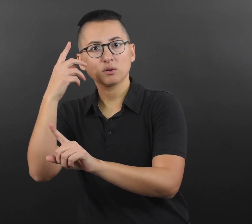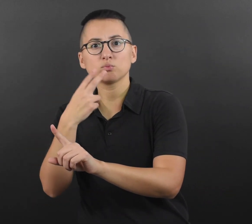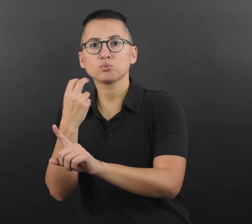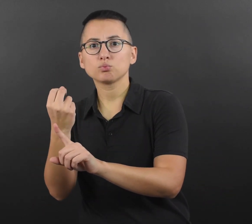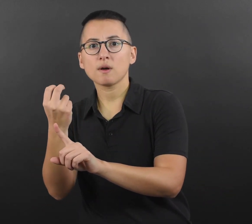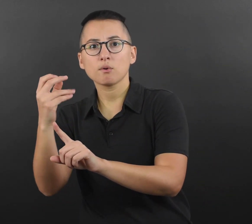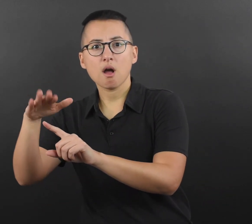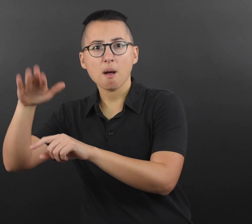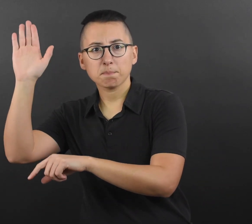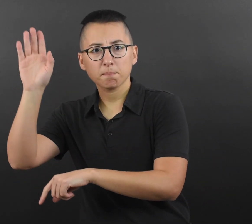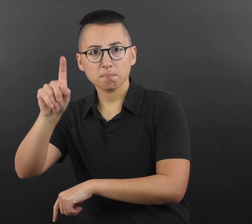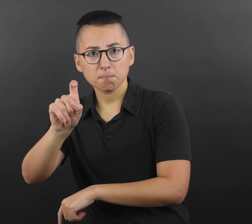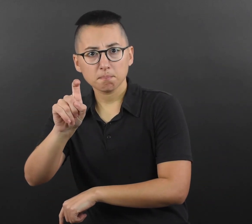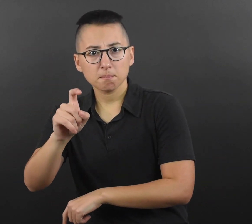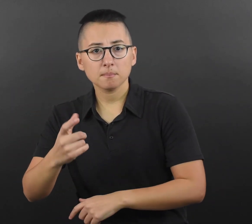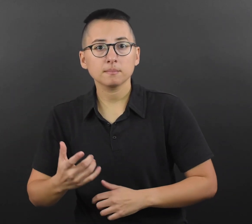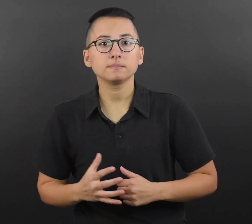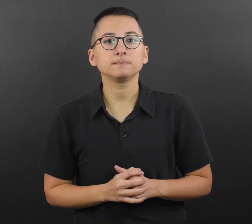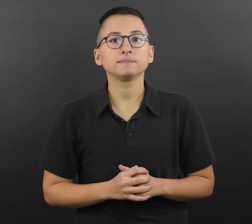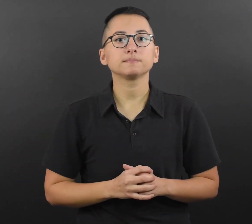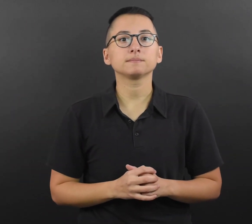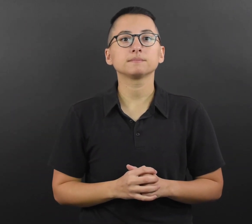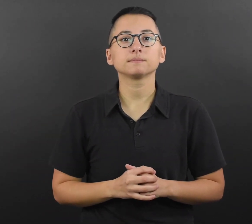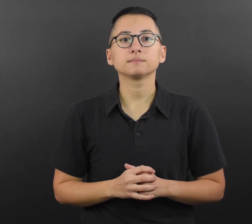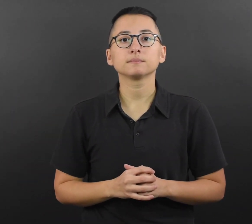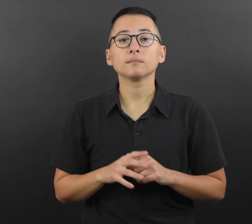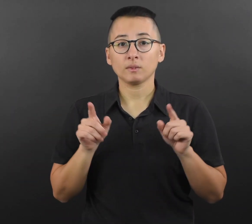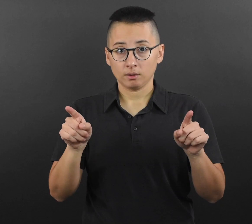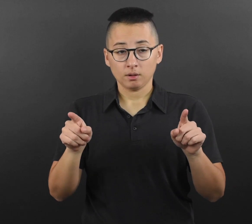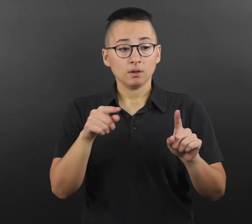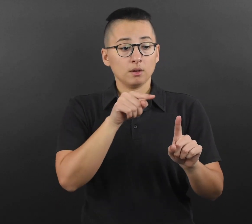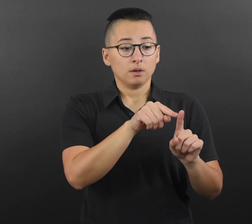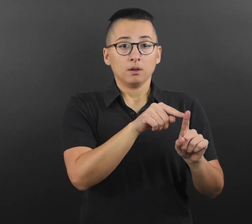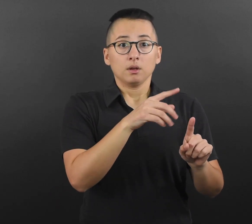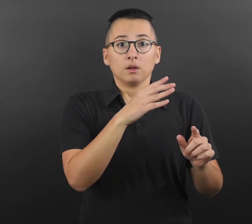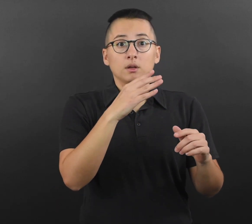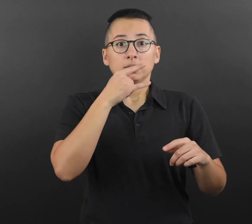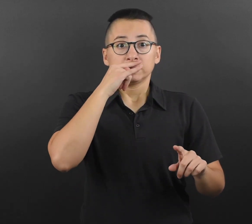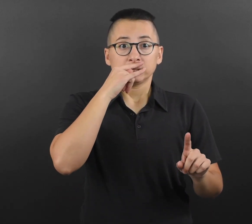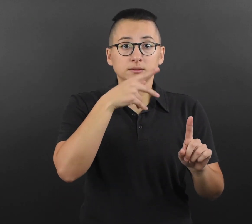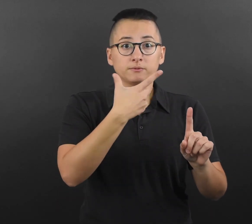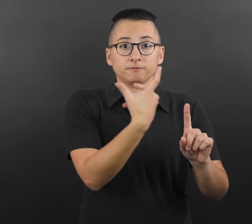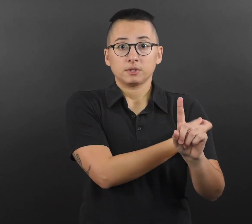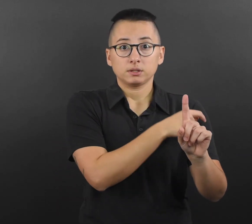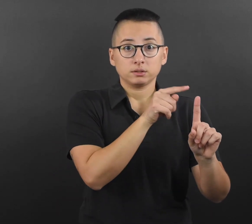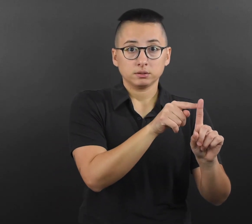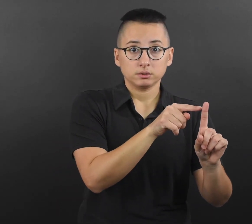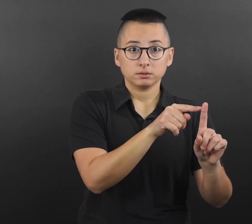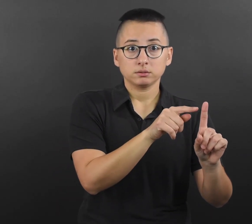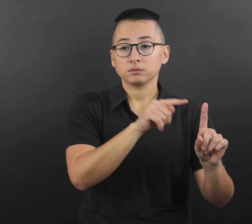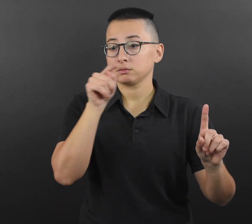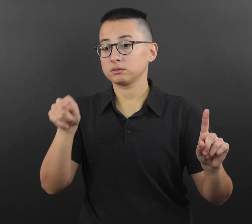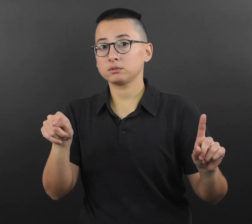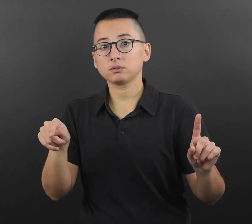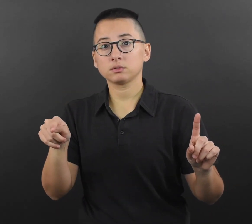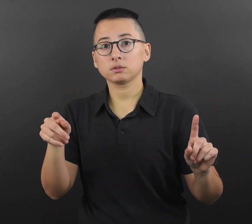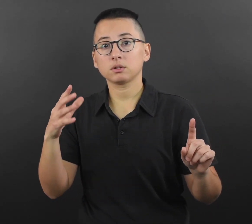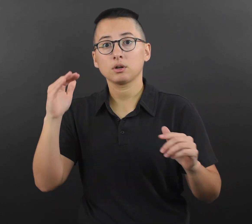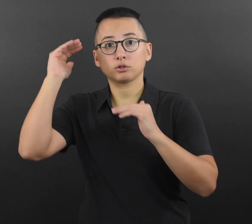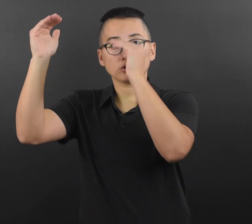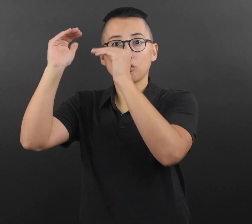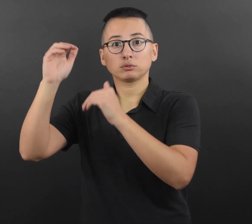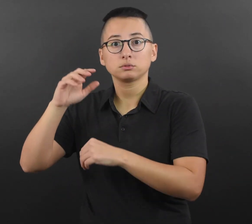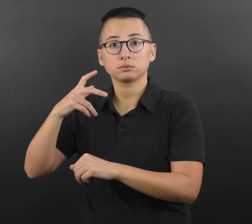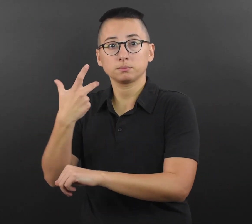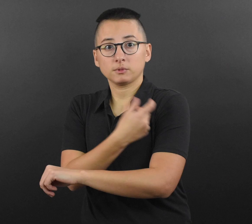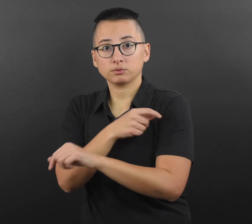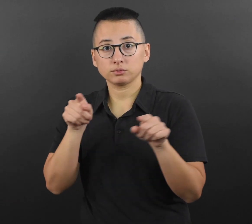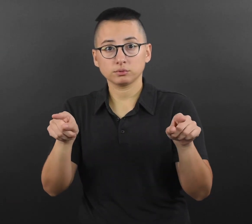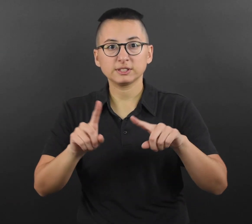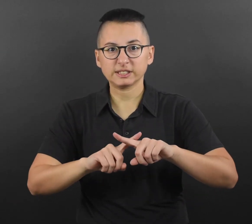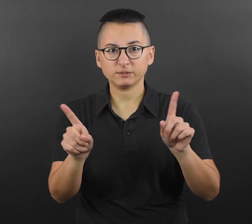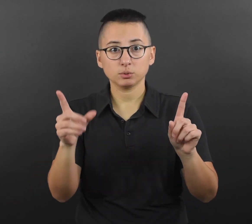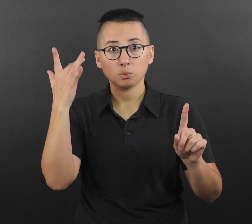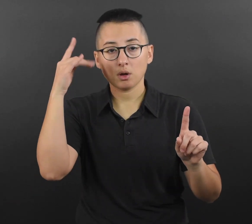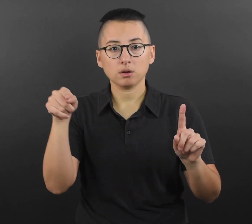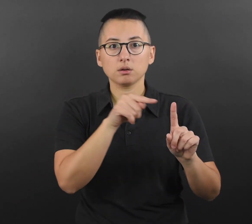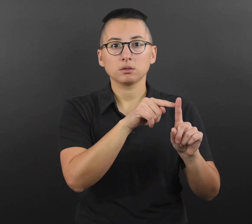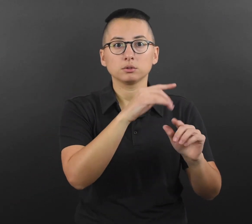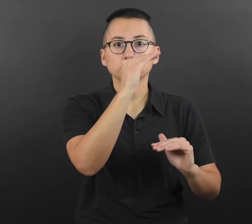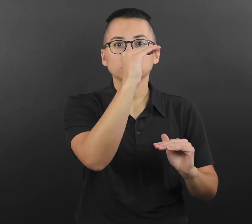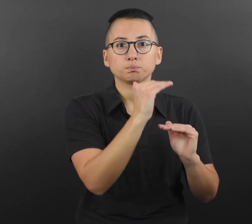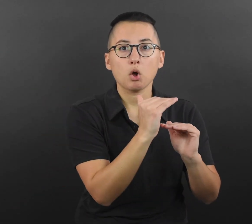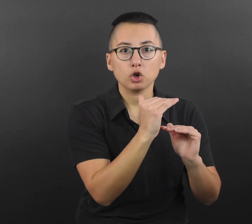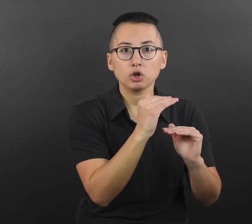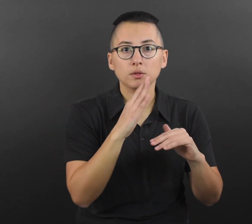o The Pfizer vaccine for 5- to 11-year-olds is a smaller than the dose for people age 12 and